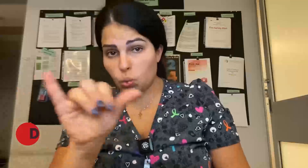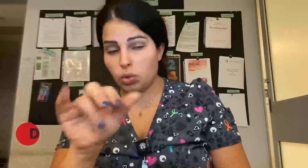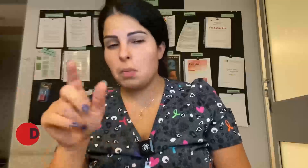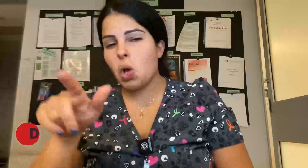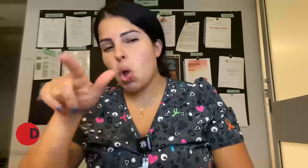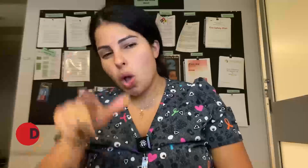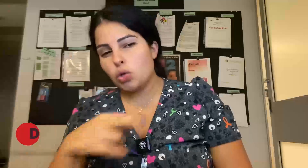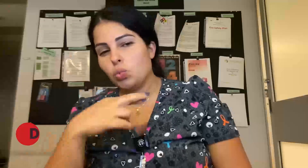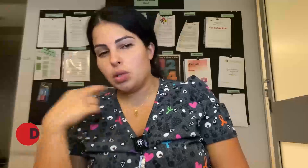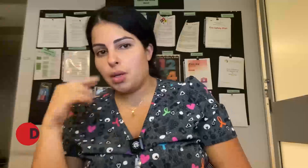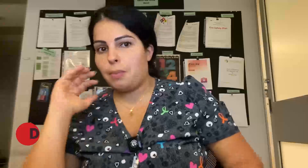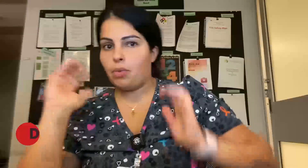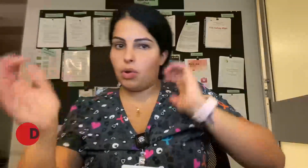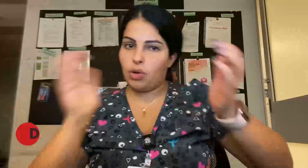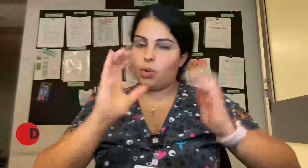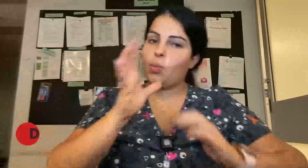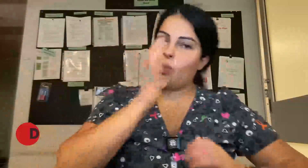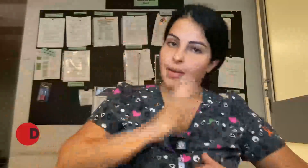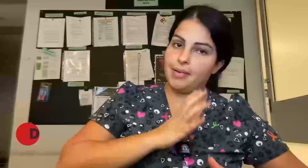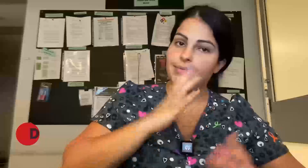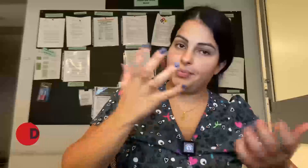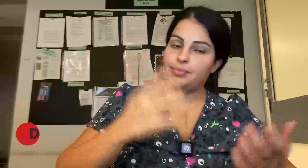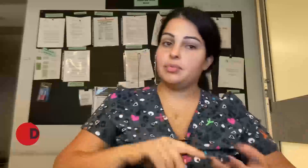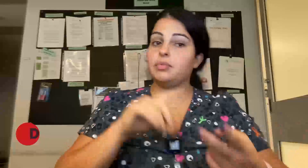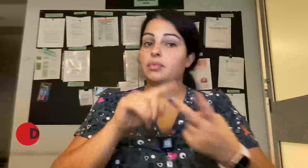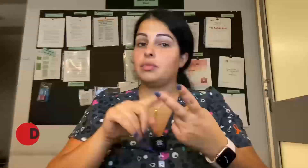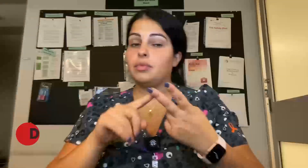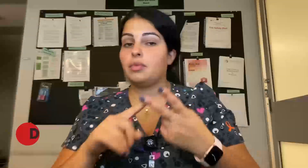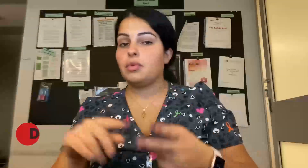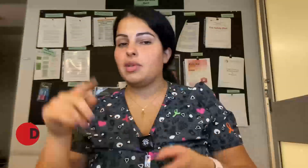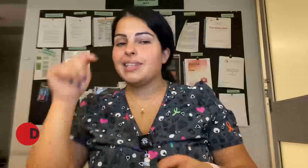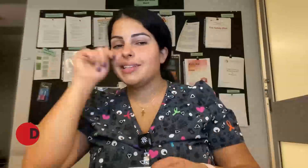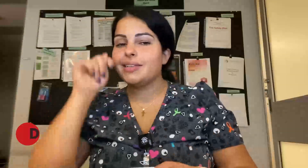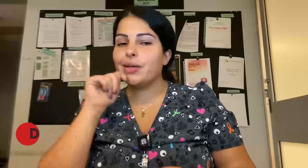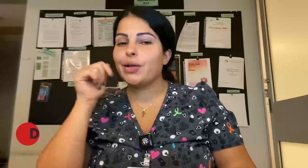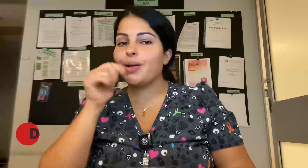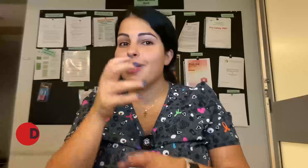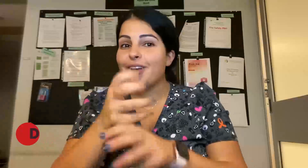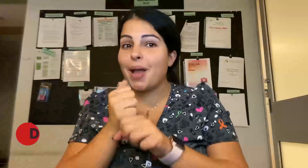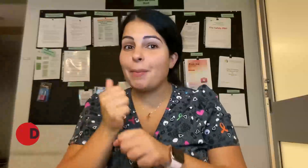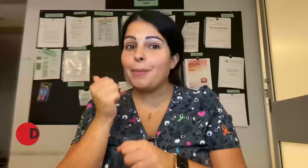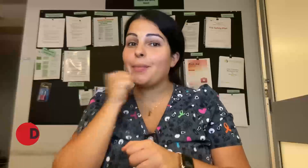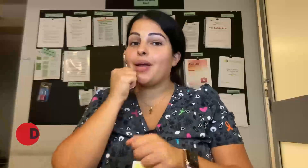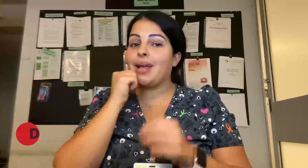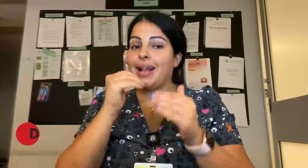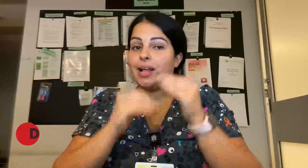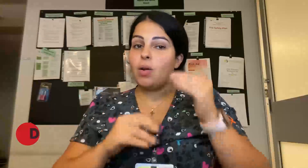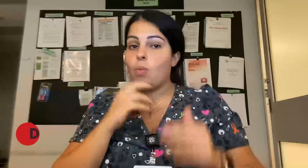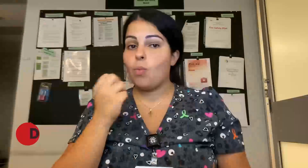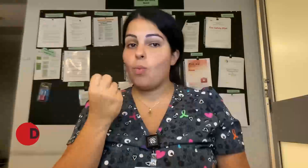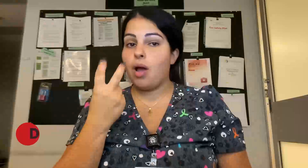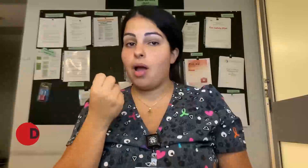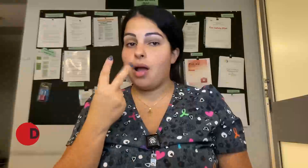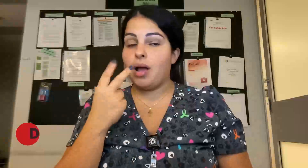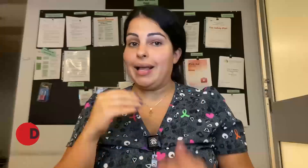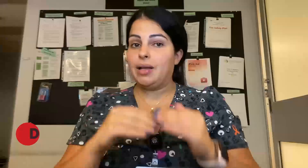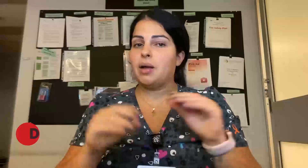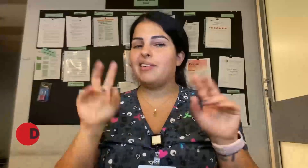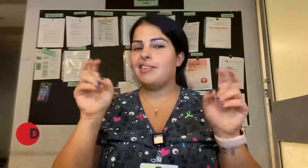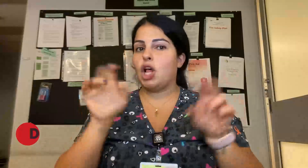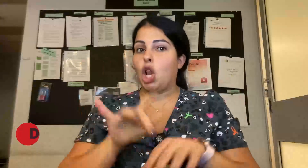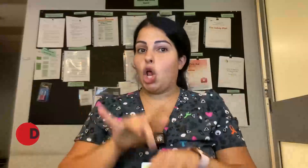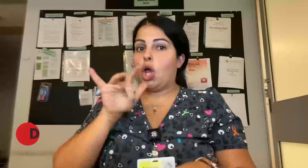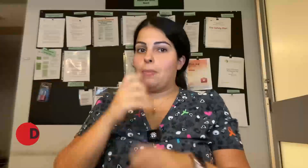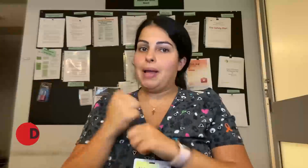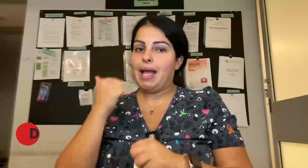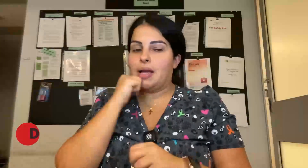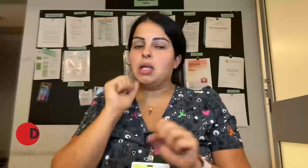but the risk is low; women who started menstruating younger than age 12;